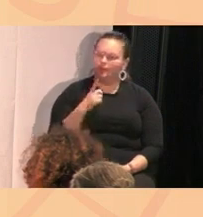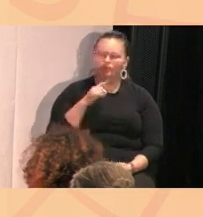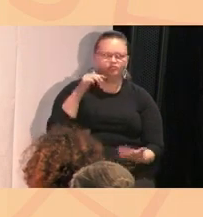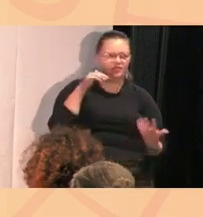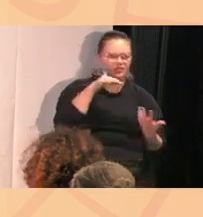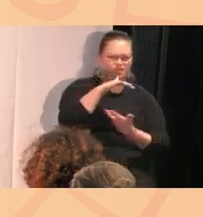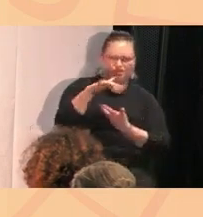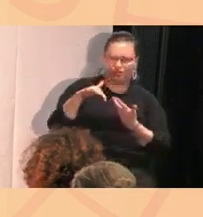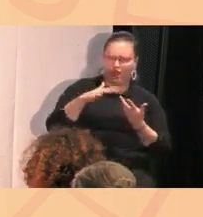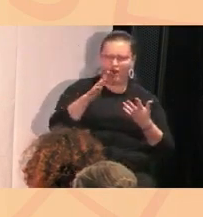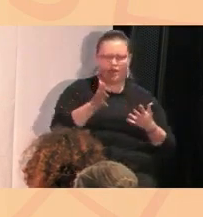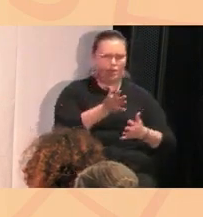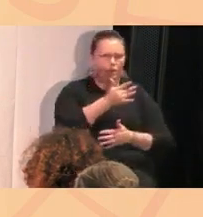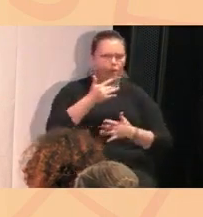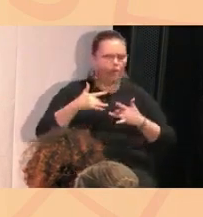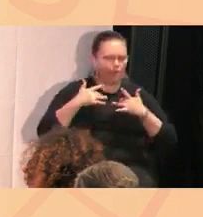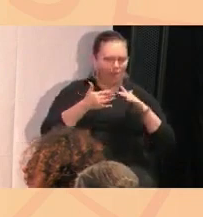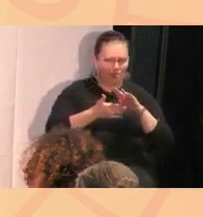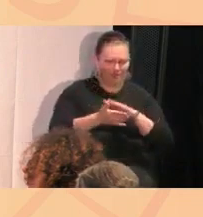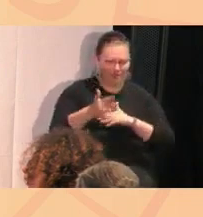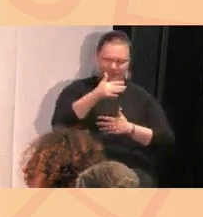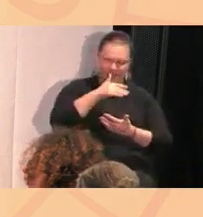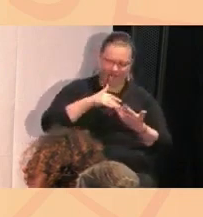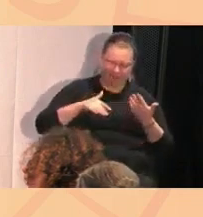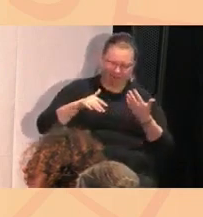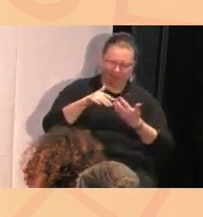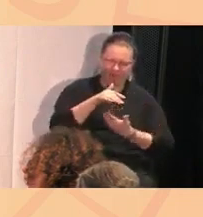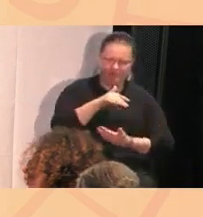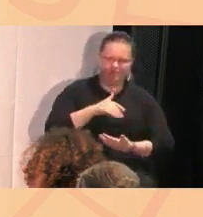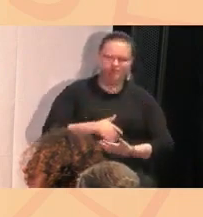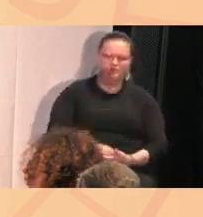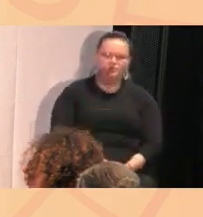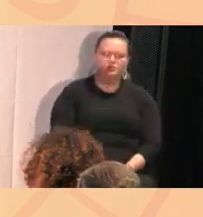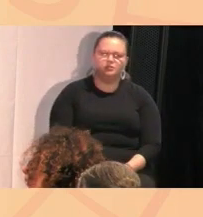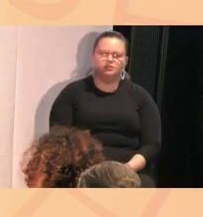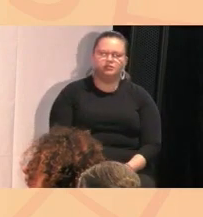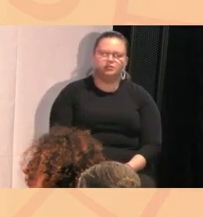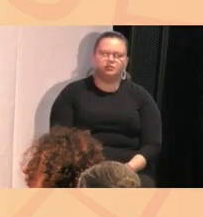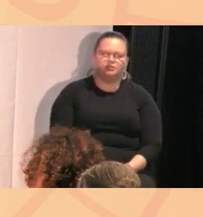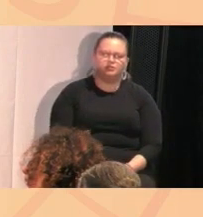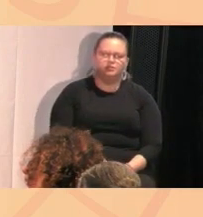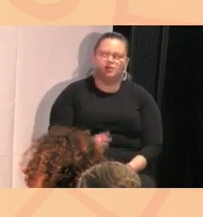but it may not be because this society that